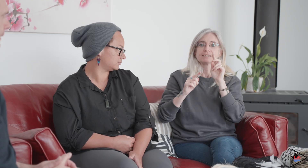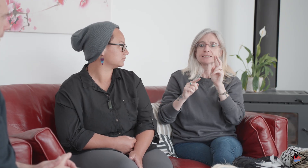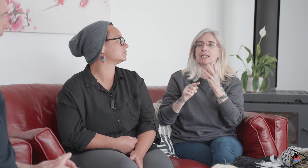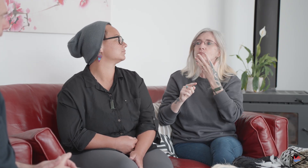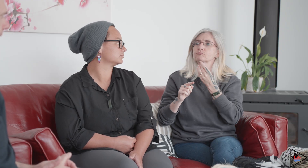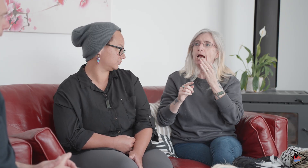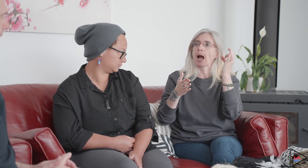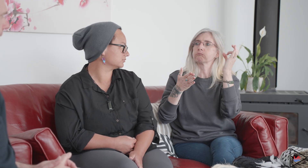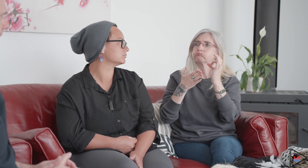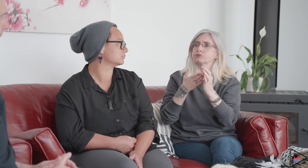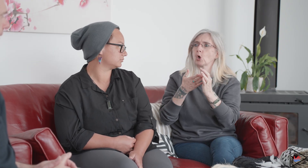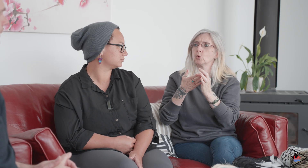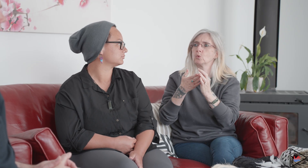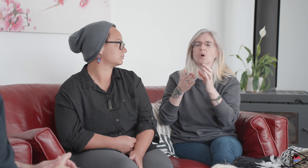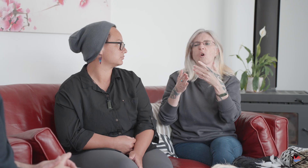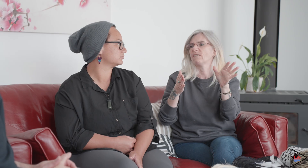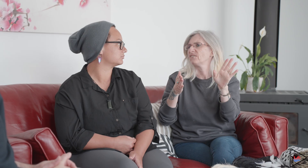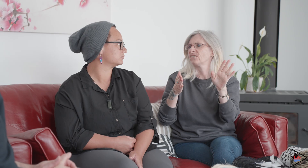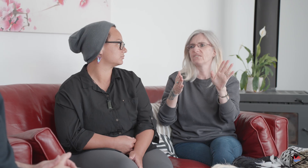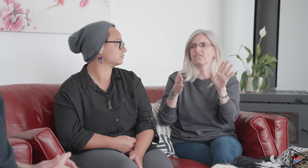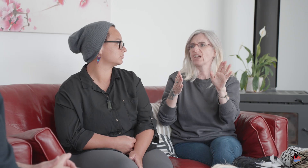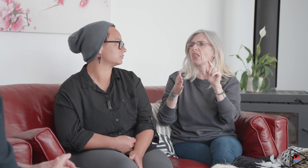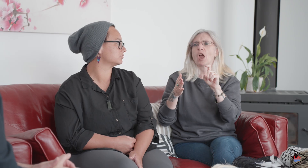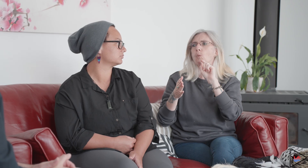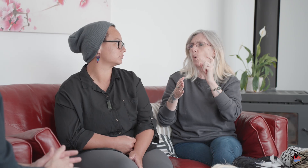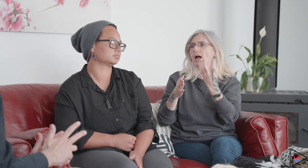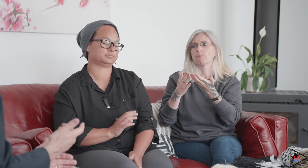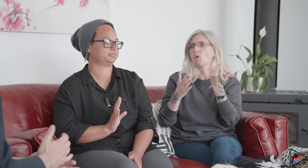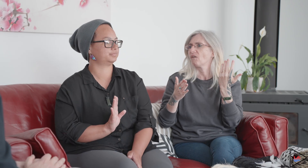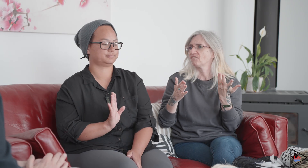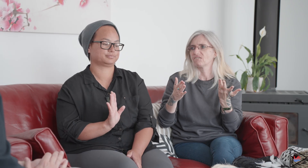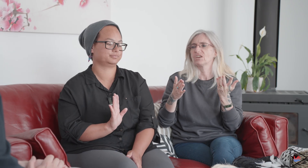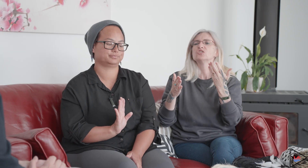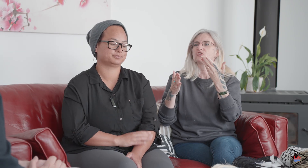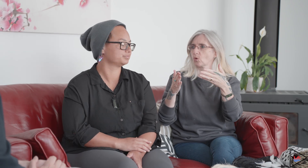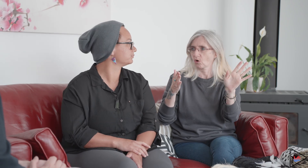in the fibres from the harakeke, but you know, and also if you see brown bruises that's